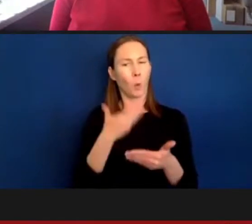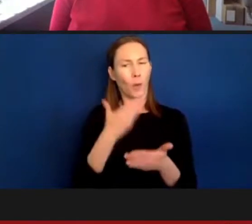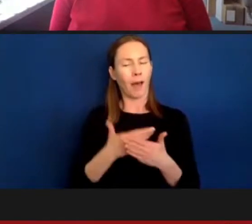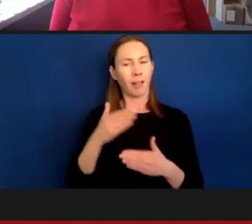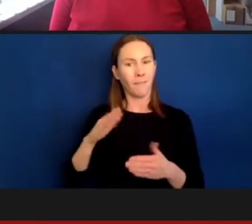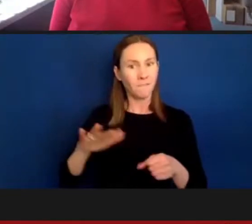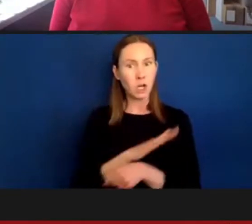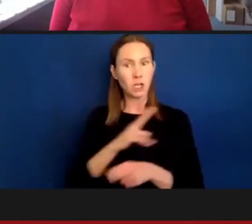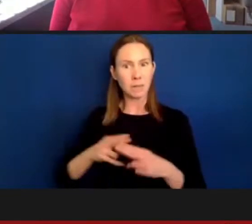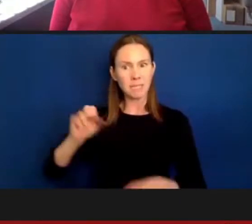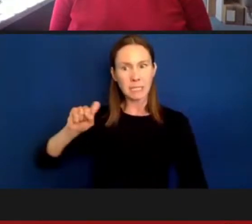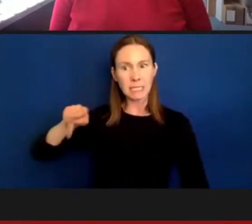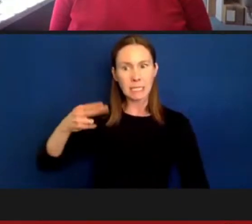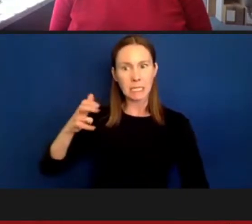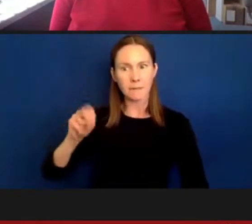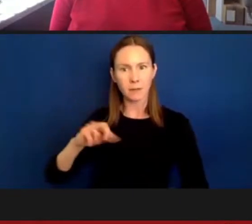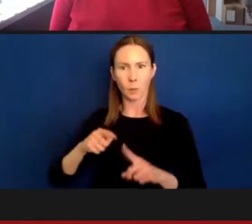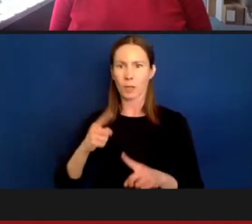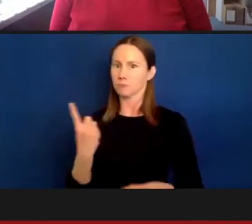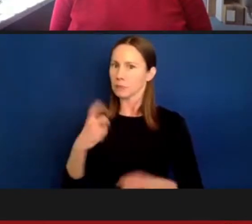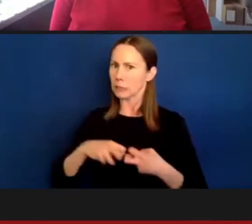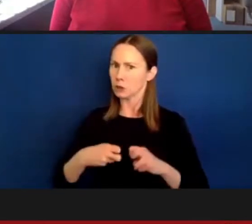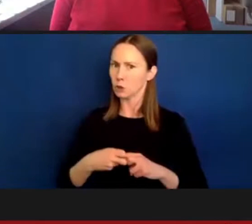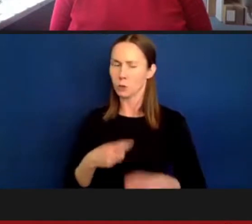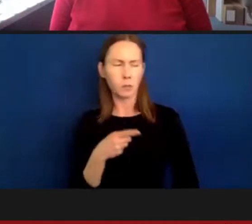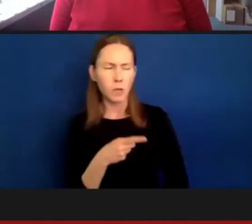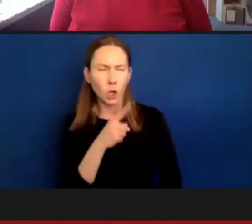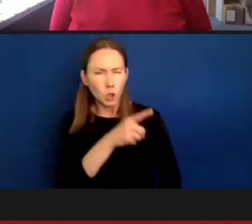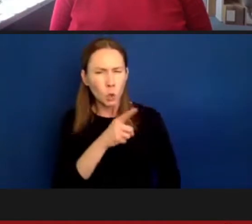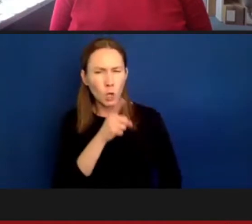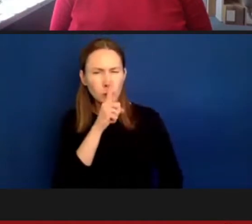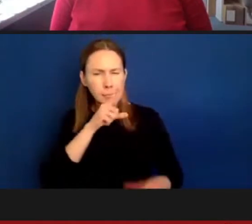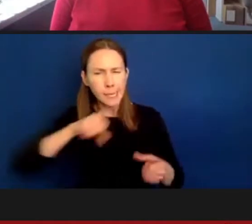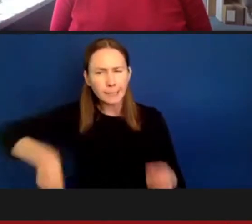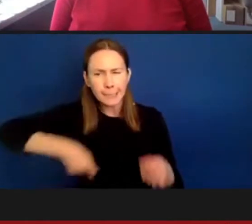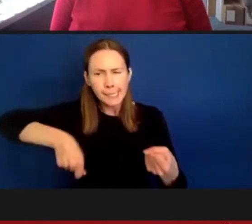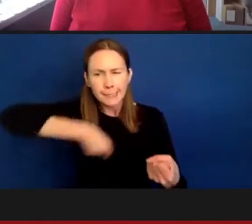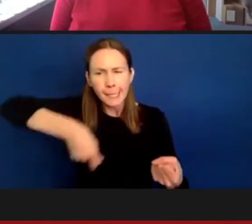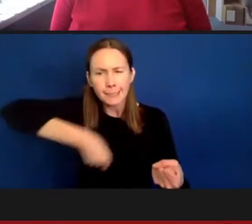You have an ax to grind with the psychiatry profession. Your dad was mistreated.